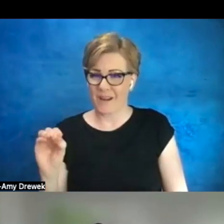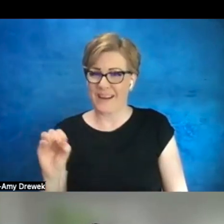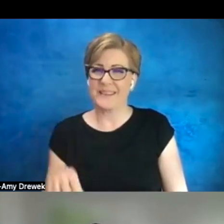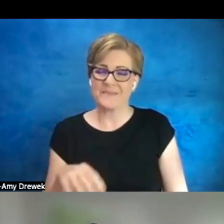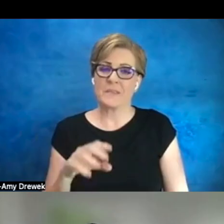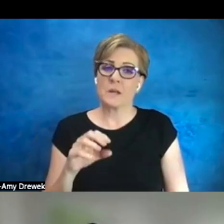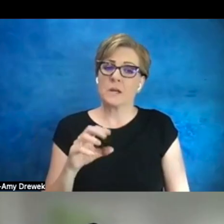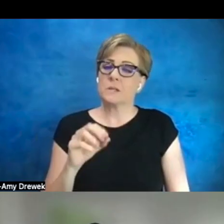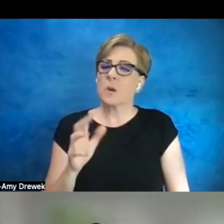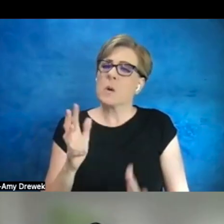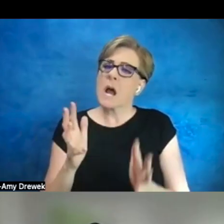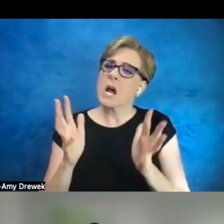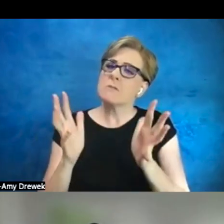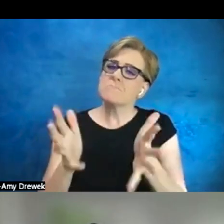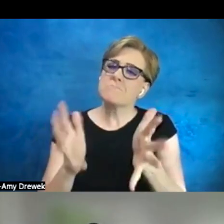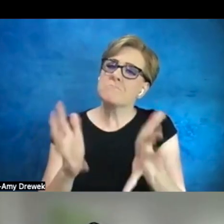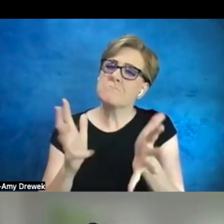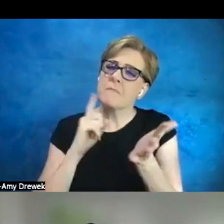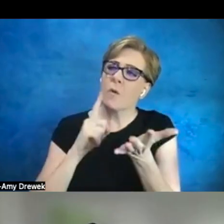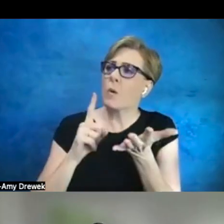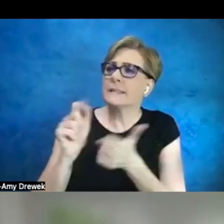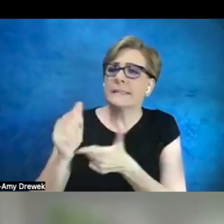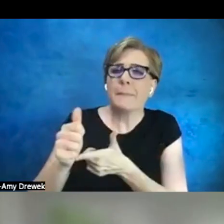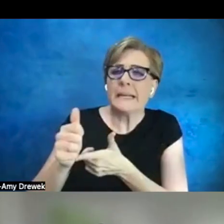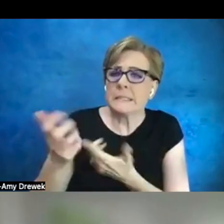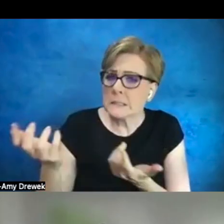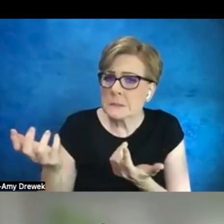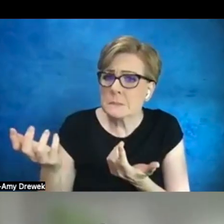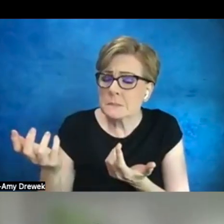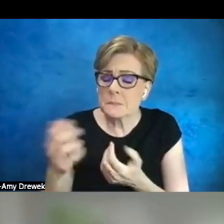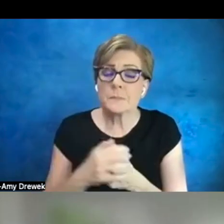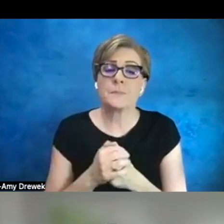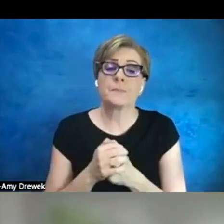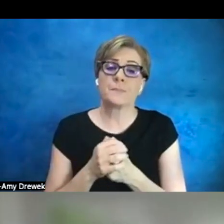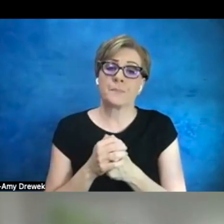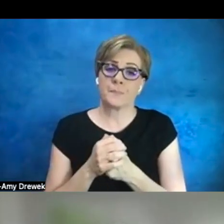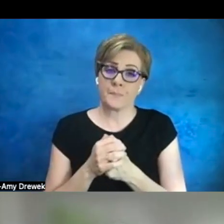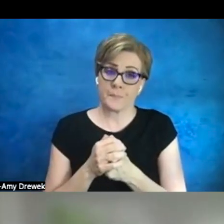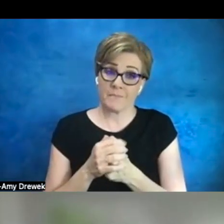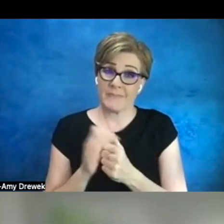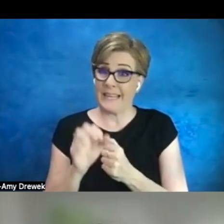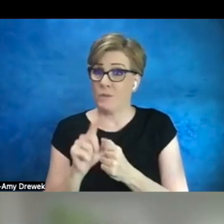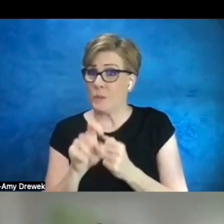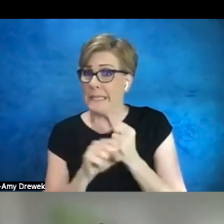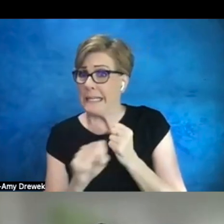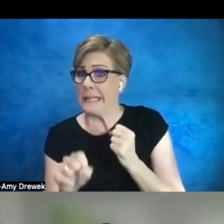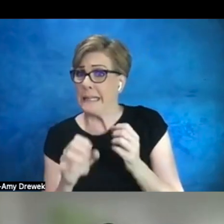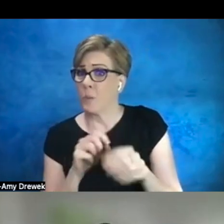10 minutes to share together and work on this, and if you need more time, just let me know. We